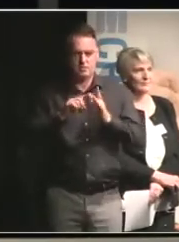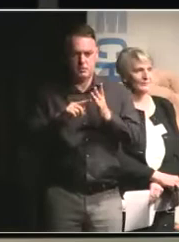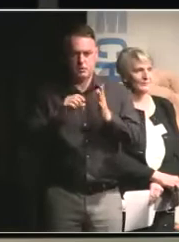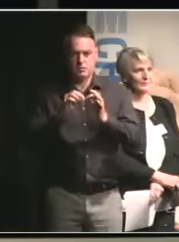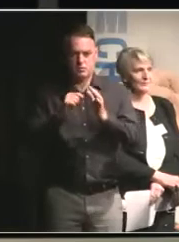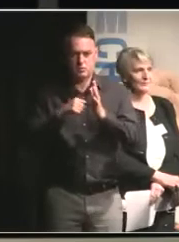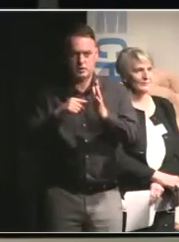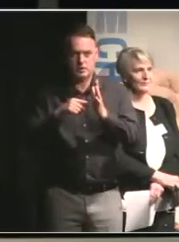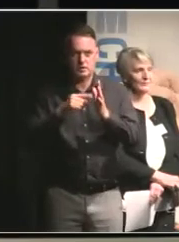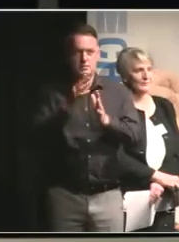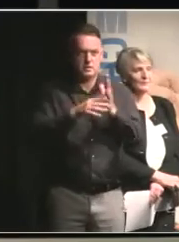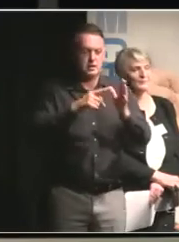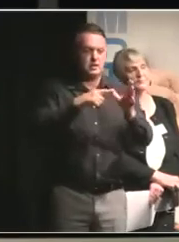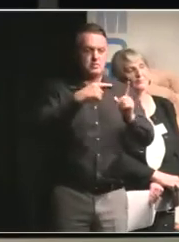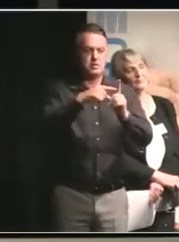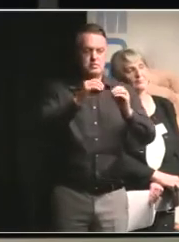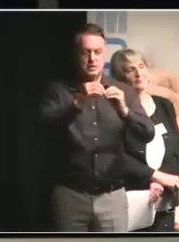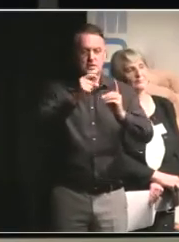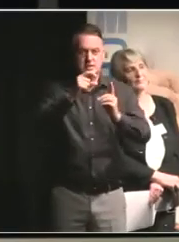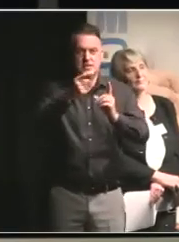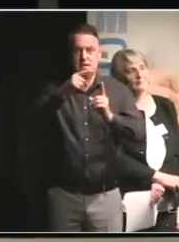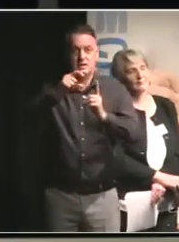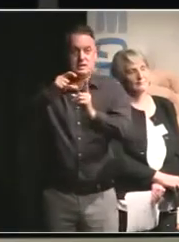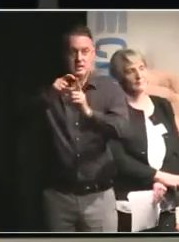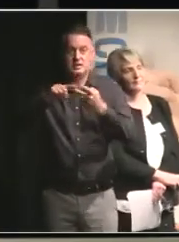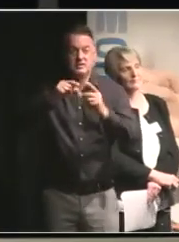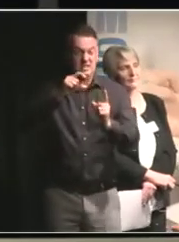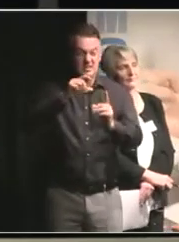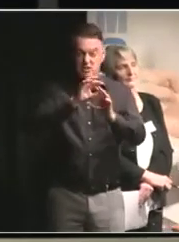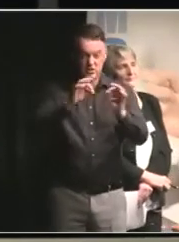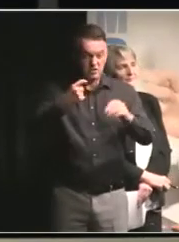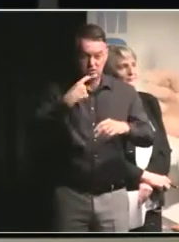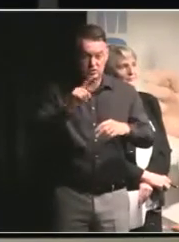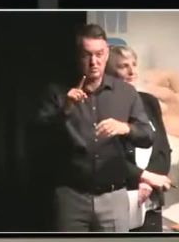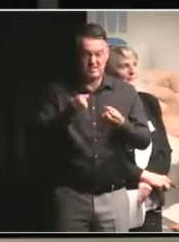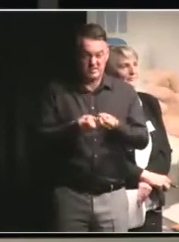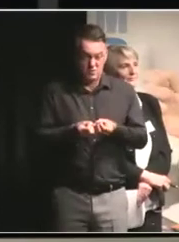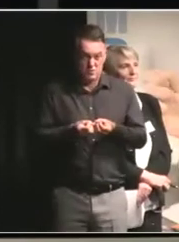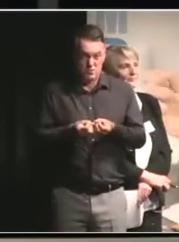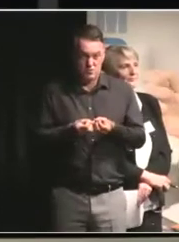C and D, and C even if it's not toxic, if it's just waste that you've got to deal with,